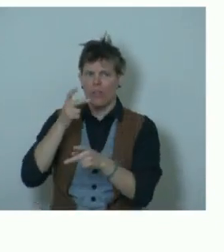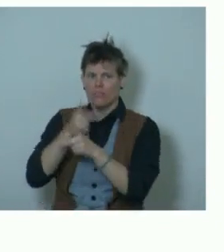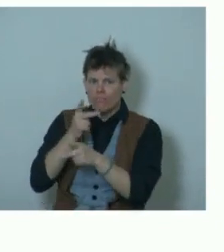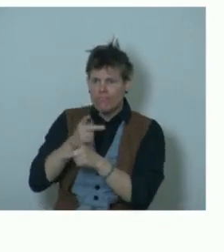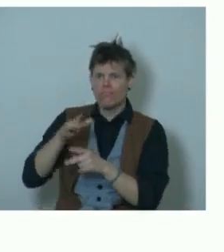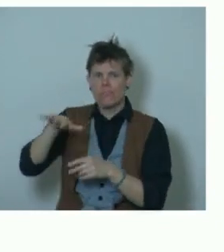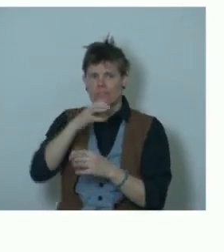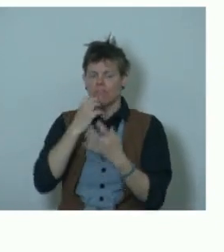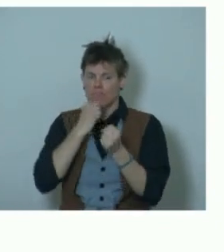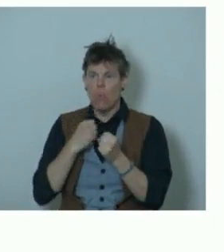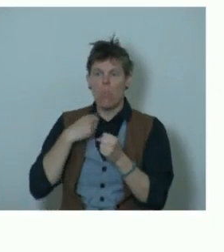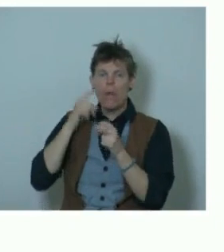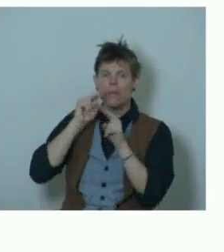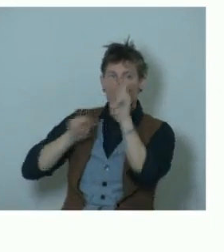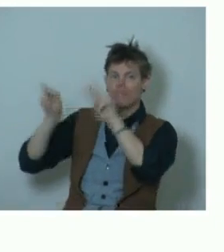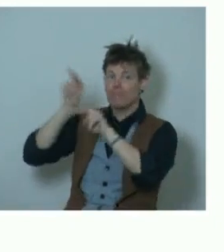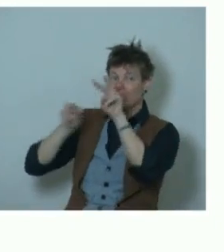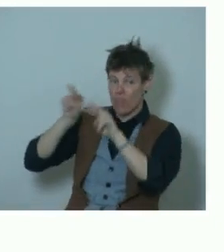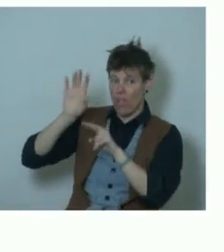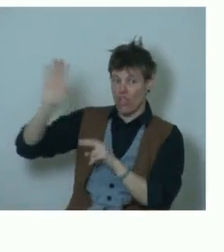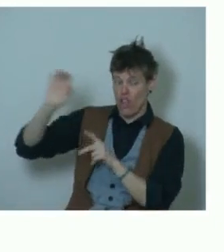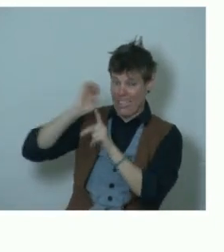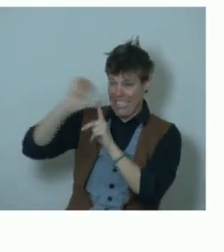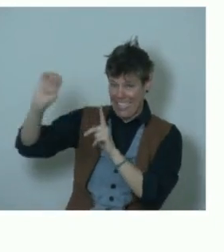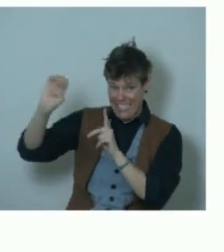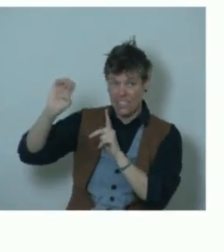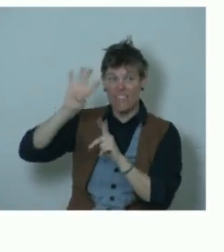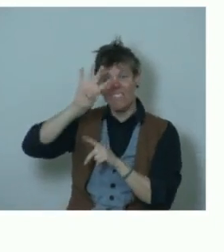HEALTH CARE WORKER SAFETY IS AN IMPORTANT FACTOR.